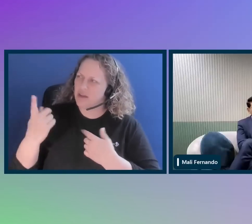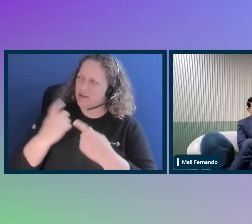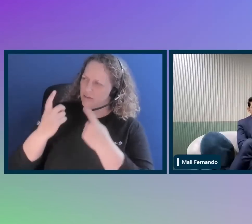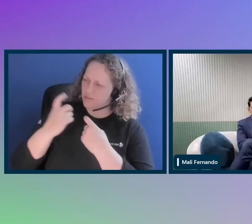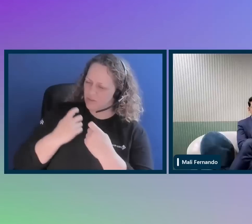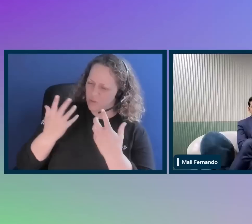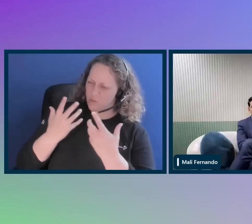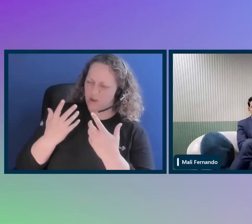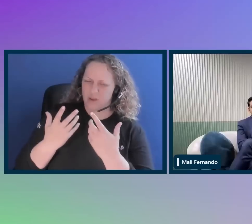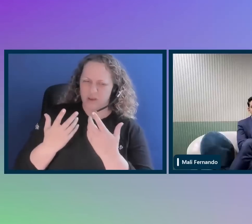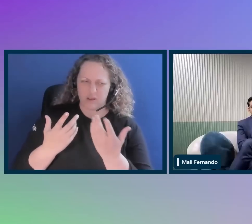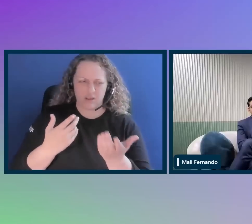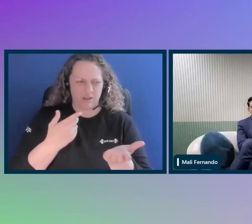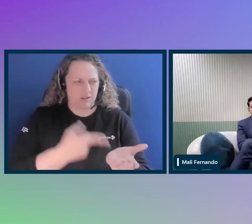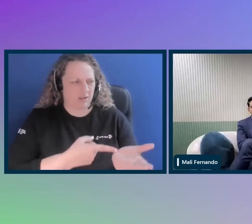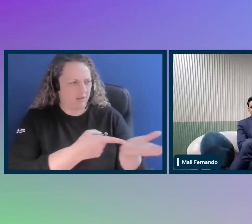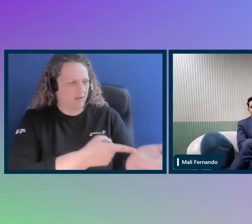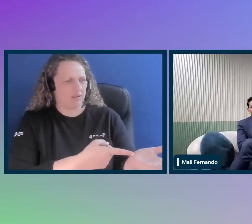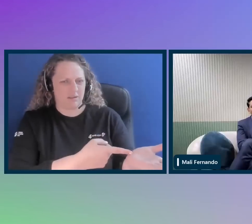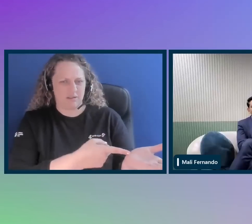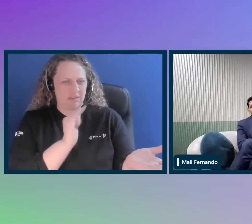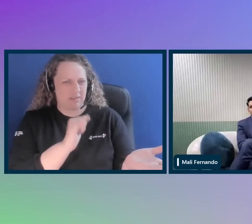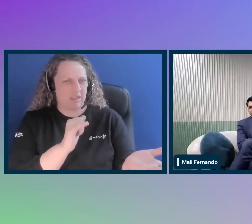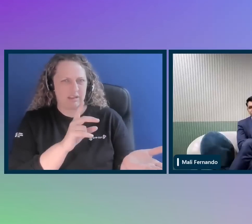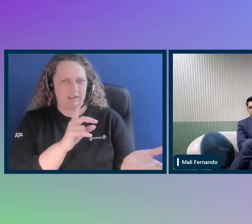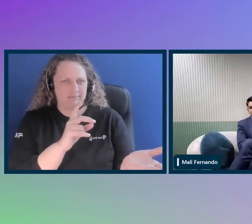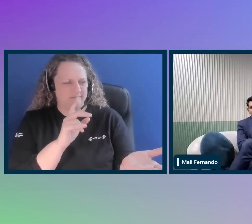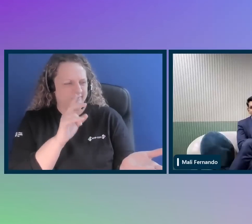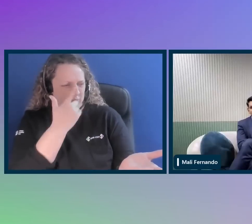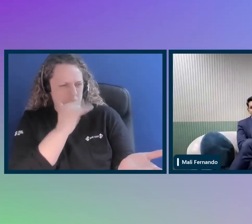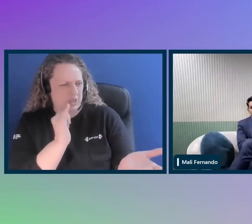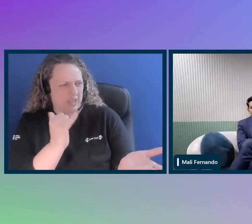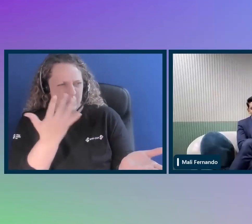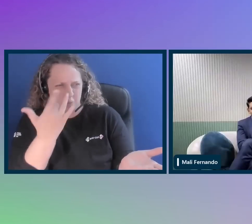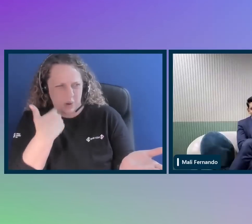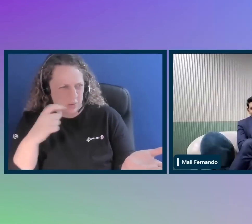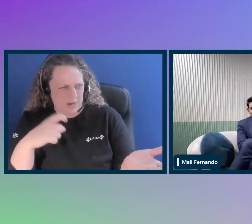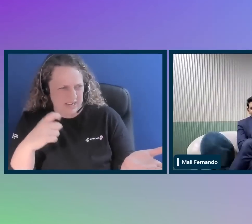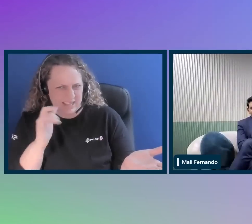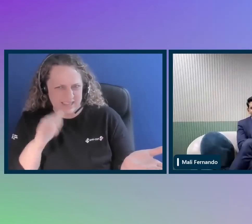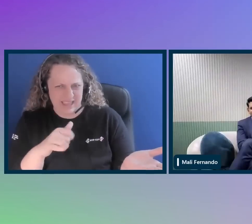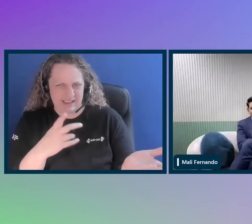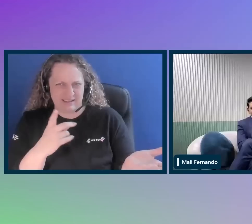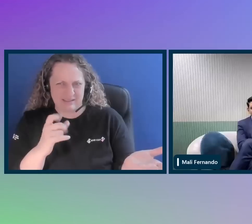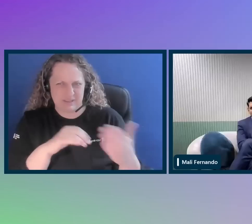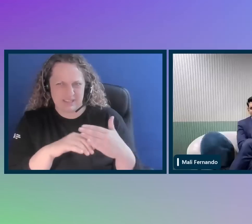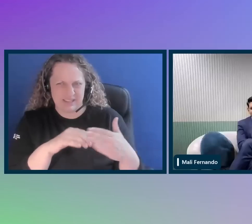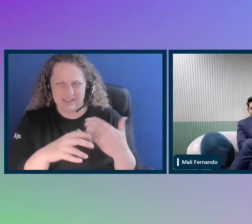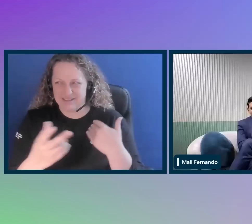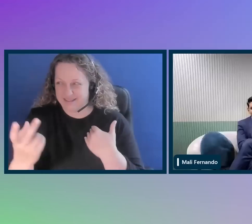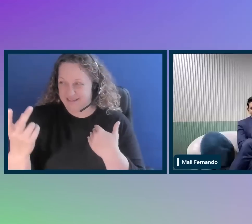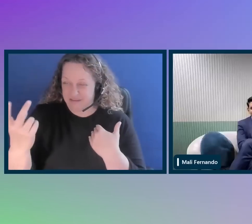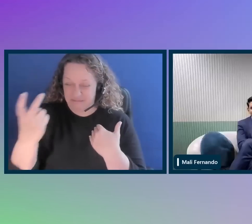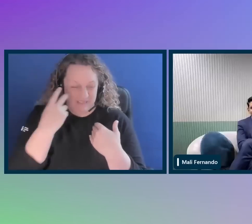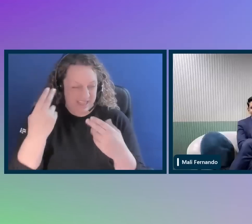what is digital accessibility? Why do we have to do this? Can somebody who's blind even use a smartphone?